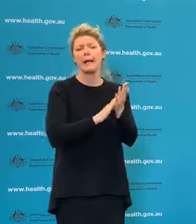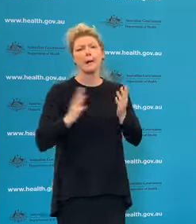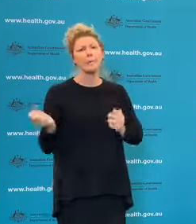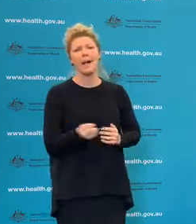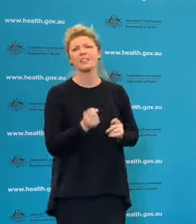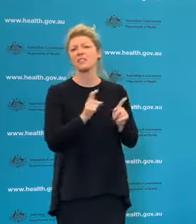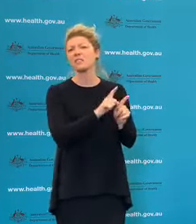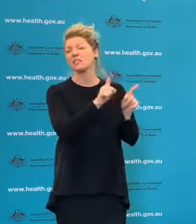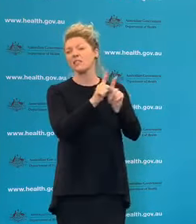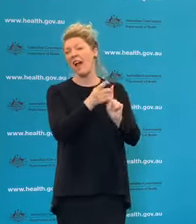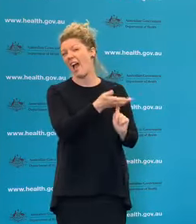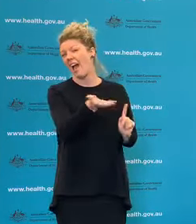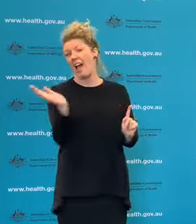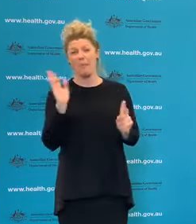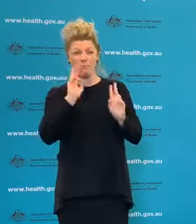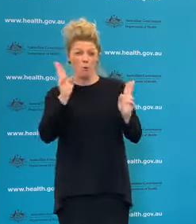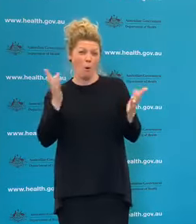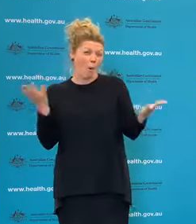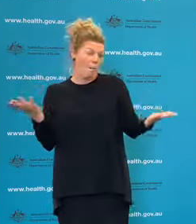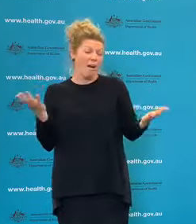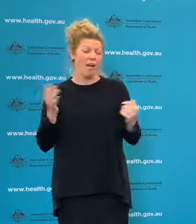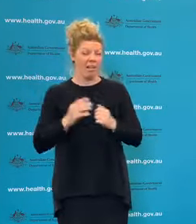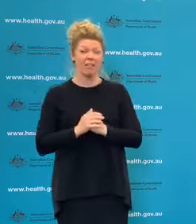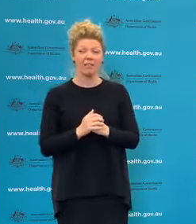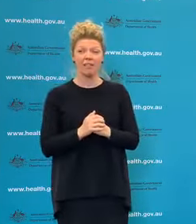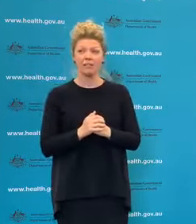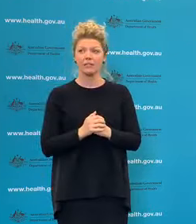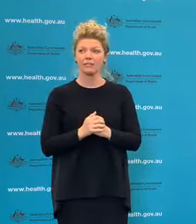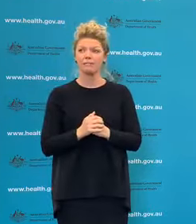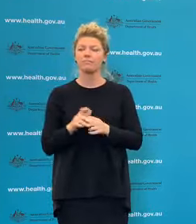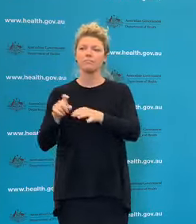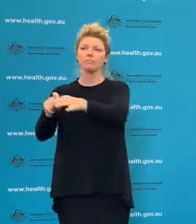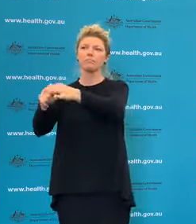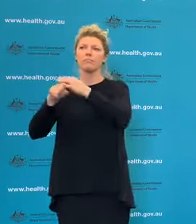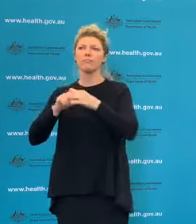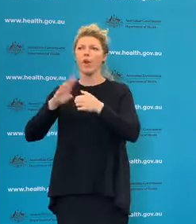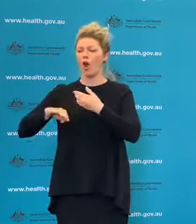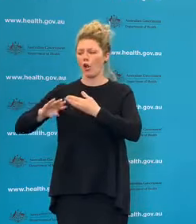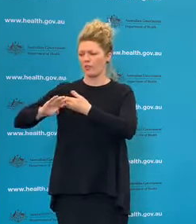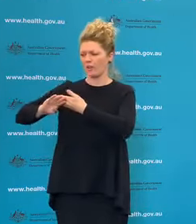On the same issue sorry, when you say social distancing, that might be fine for playing tennis,